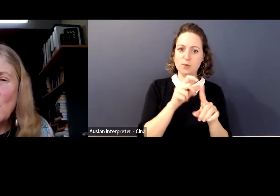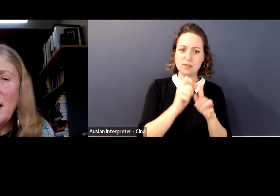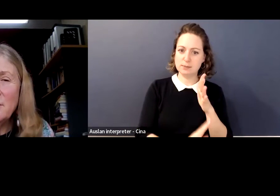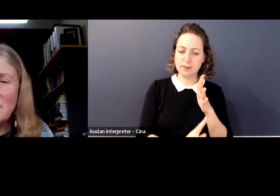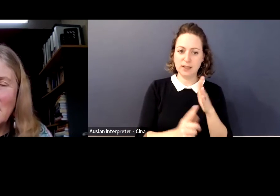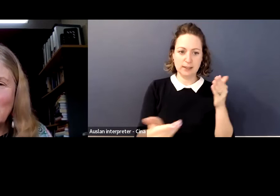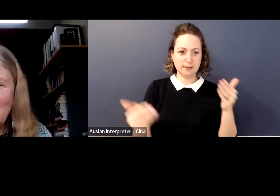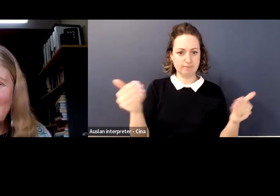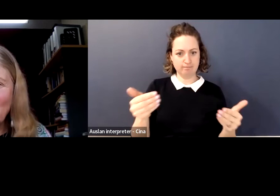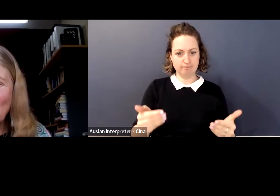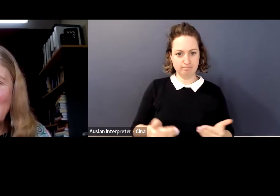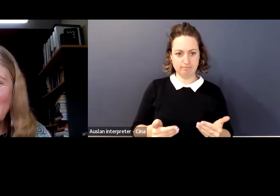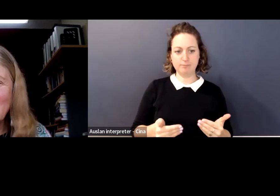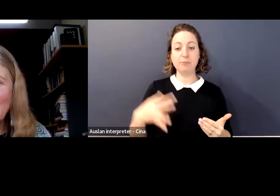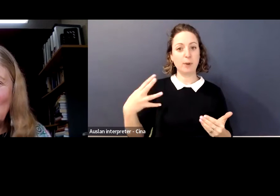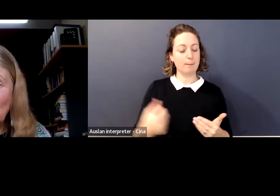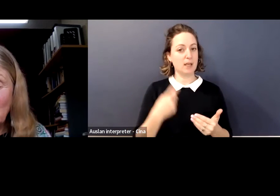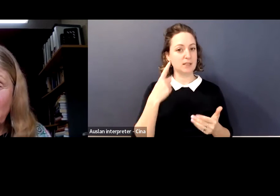we have to think about the supporting evidence that we are looking